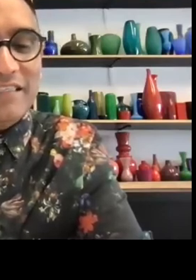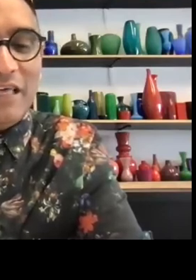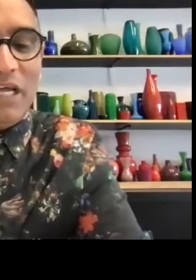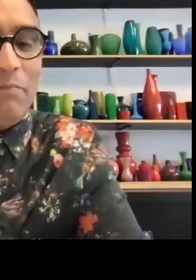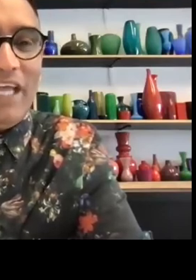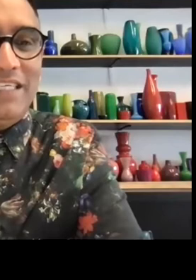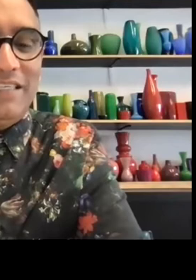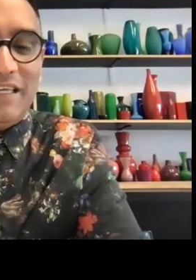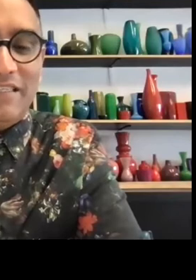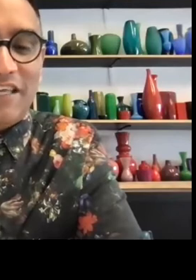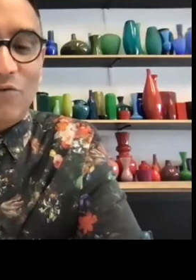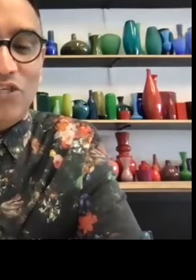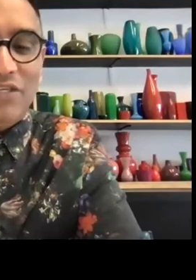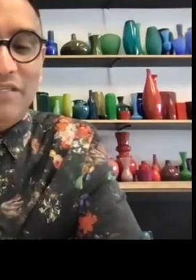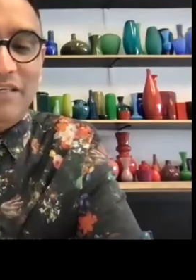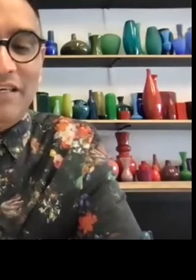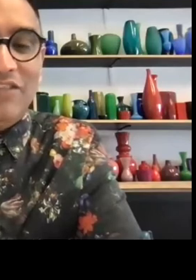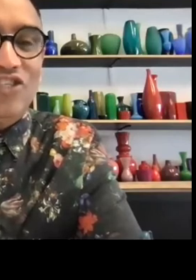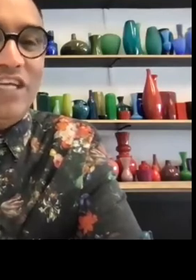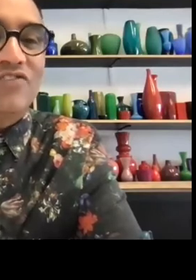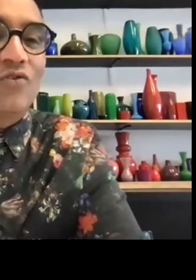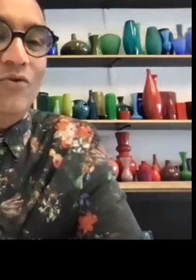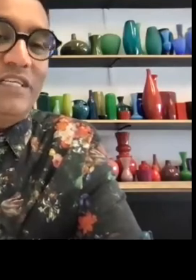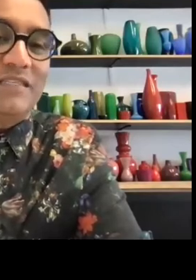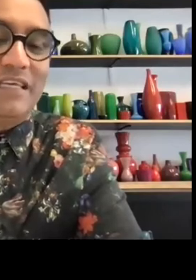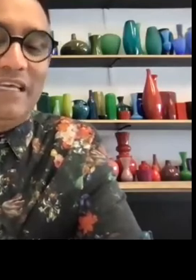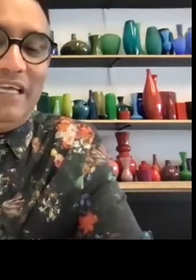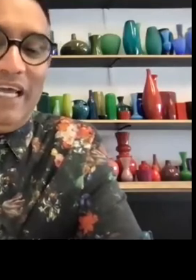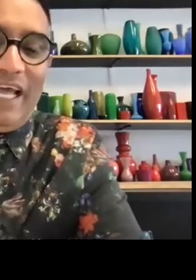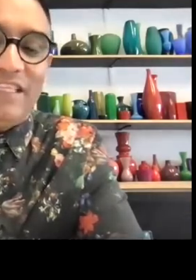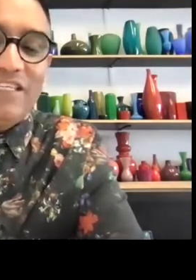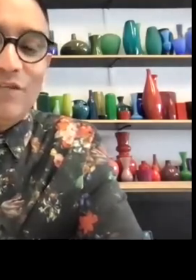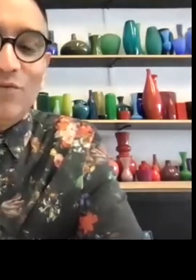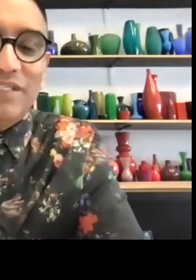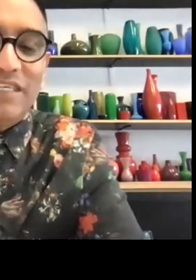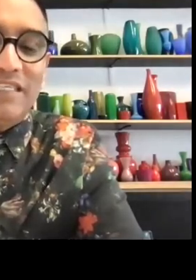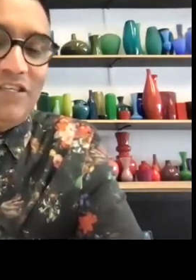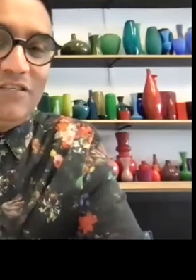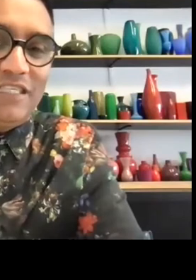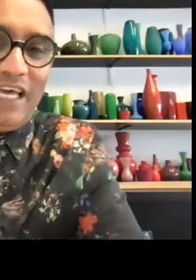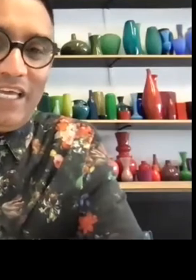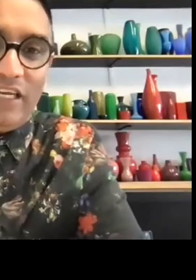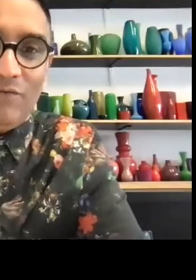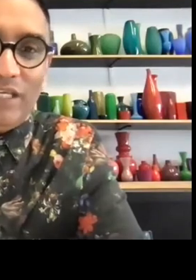made paintings and sculptures they shared stories and these rituals continued today and it really